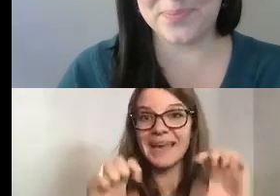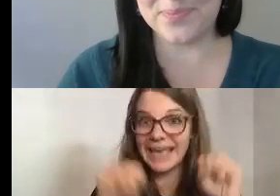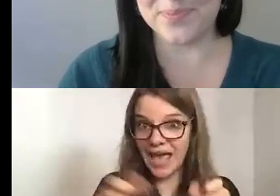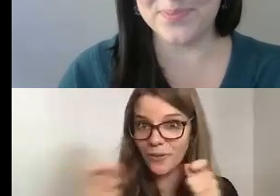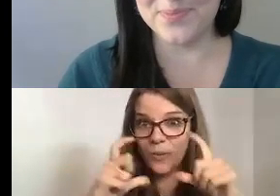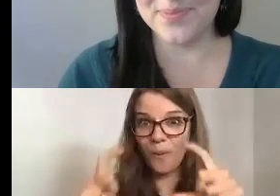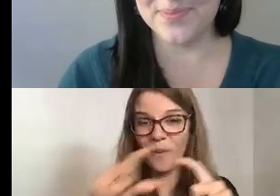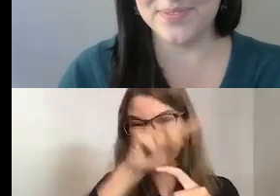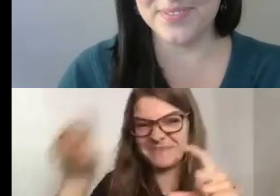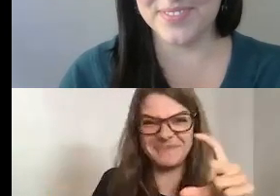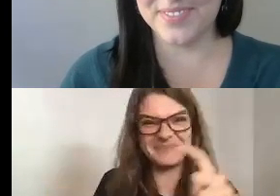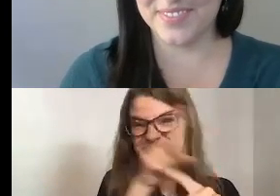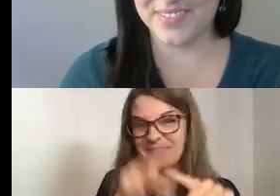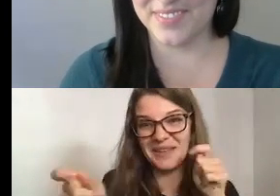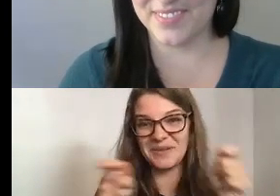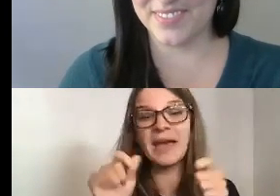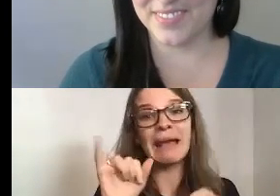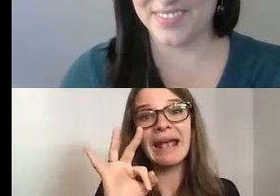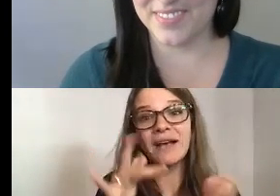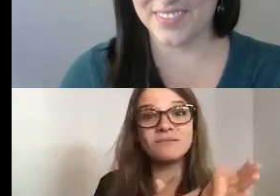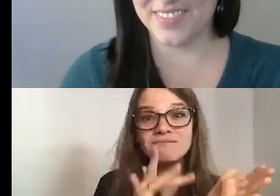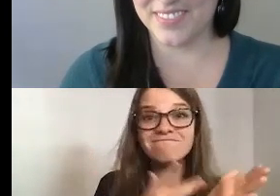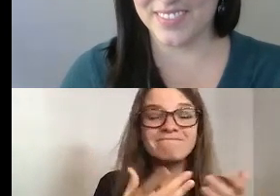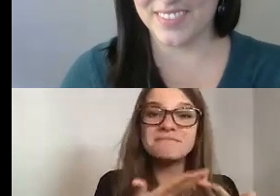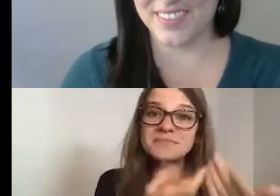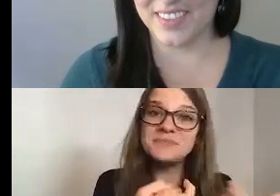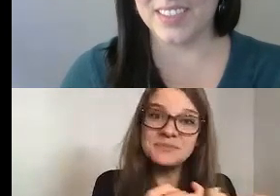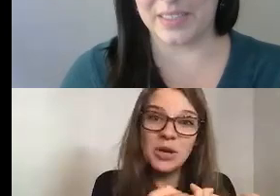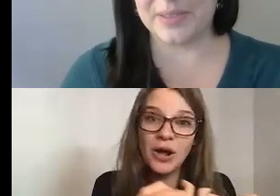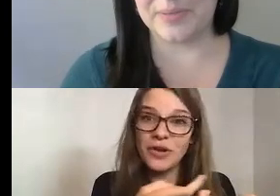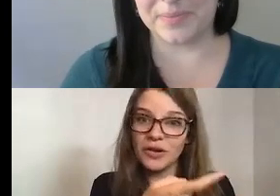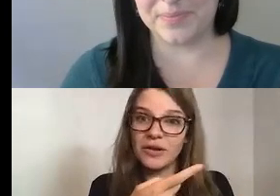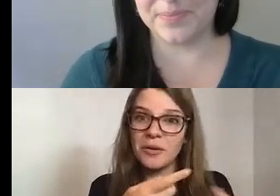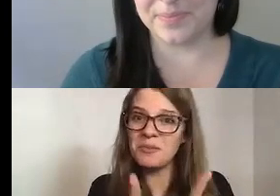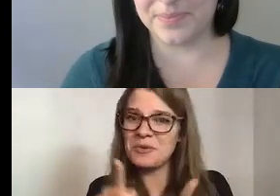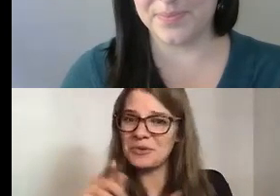going to be able to give you five or 10 minutes to get something else done in your day you know